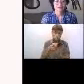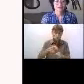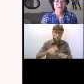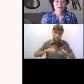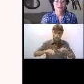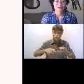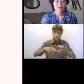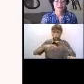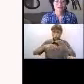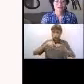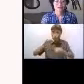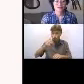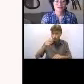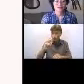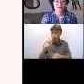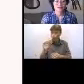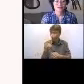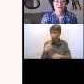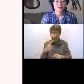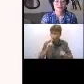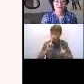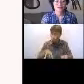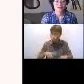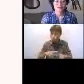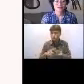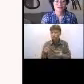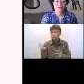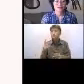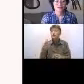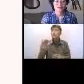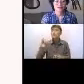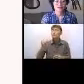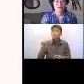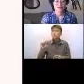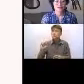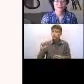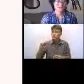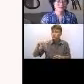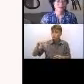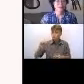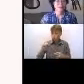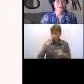And so I'll go, if you Jaqs, if you don't mind, putting into the next slide here. What